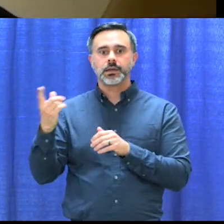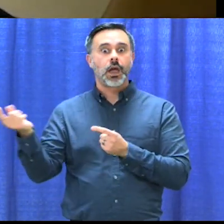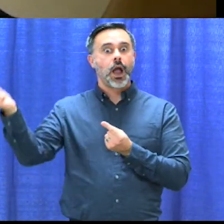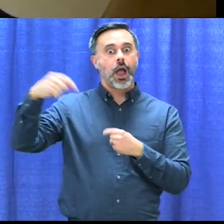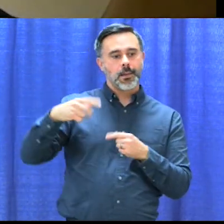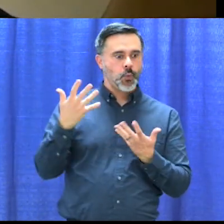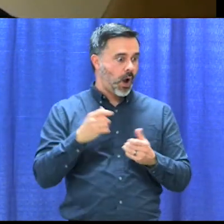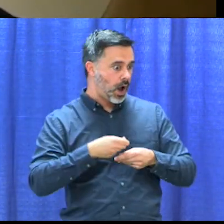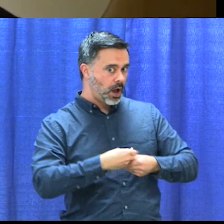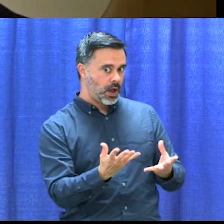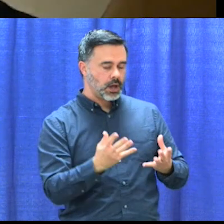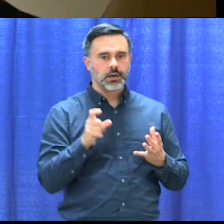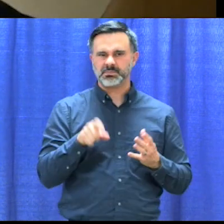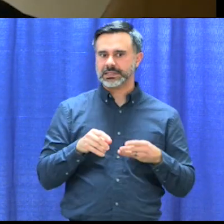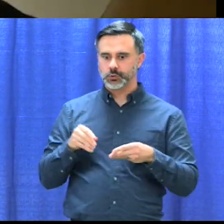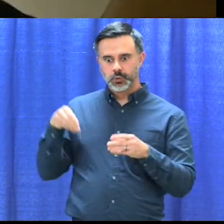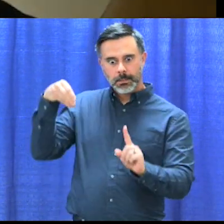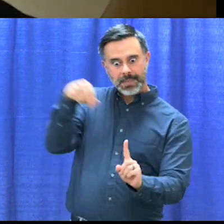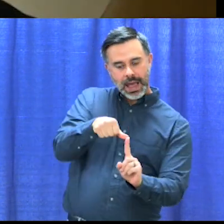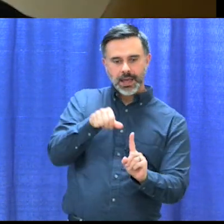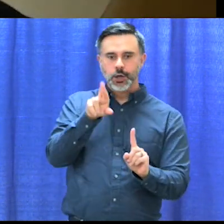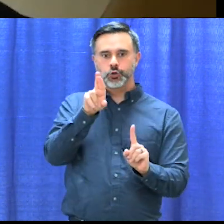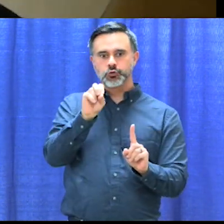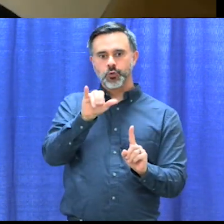has to pay royalties to Frontier.